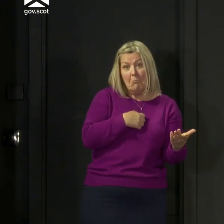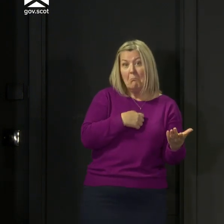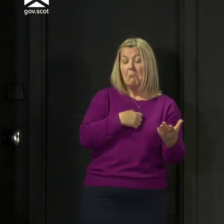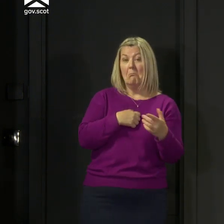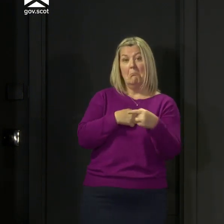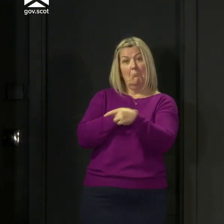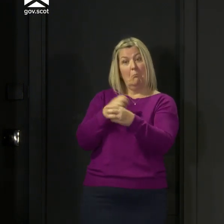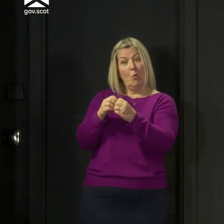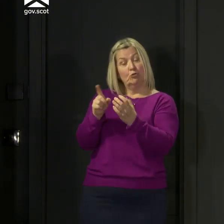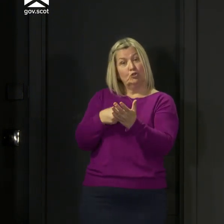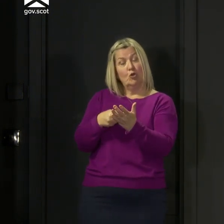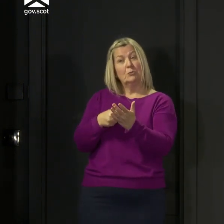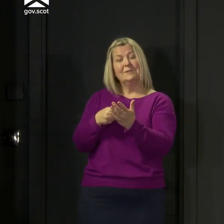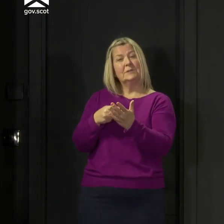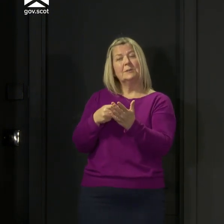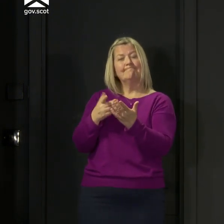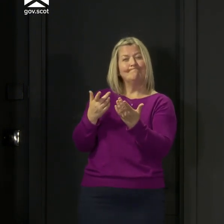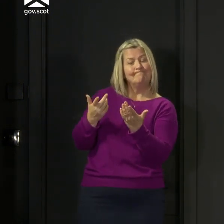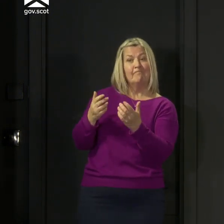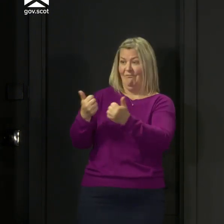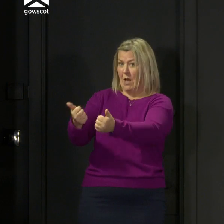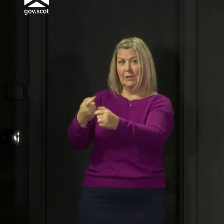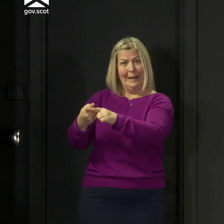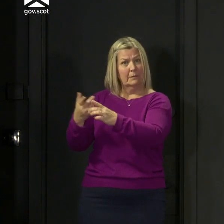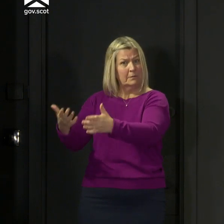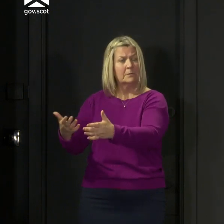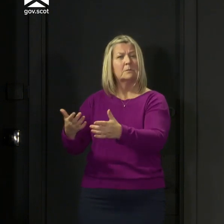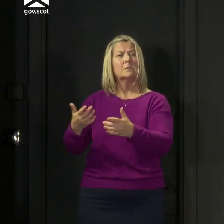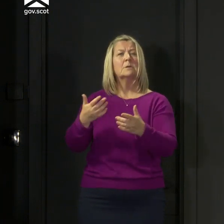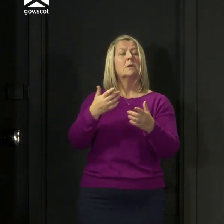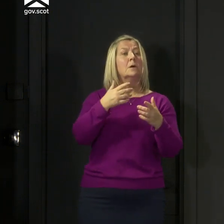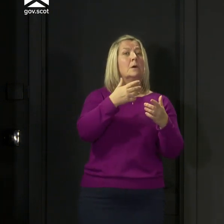are premature for Scotland. I hope the judgement this time next week on some of them might